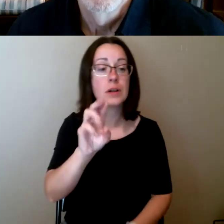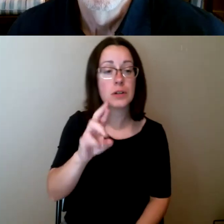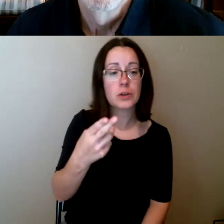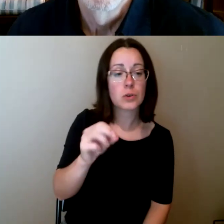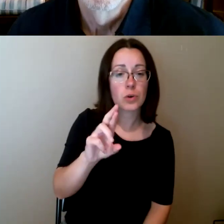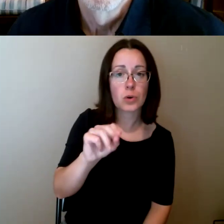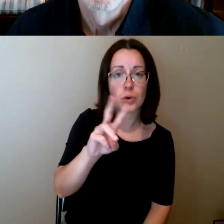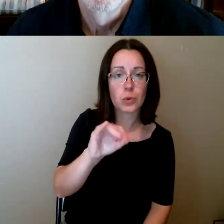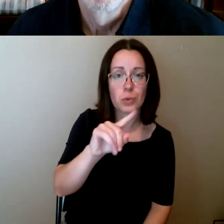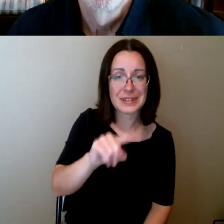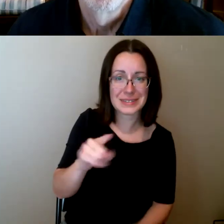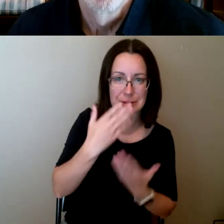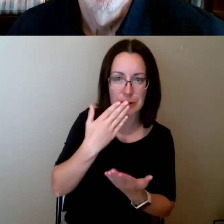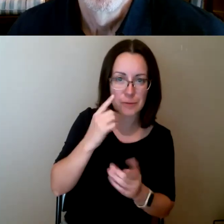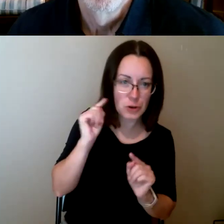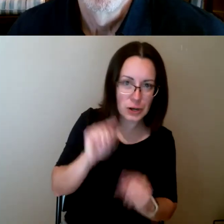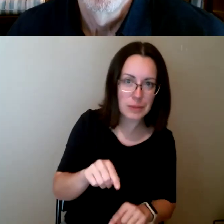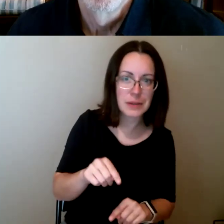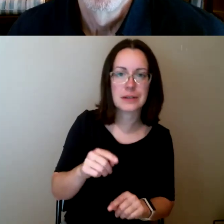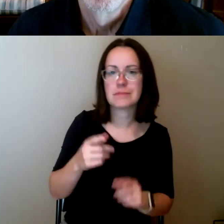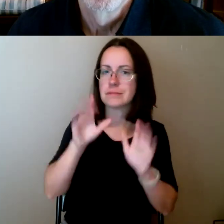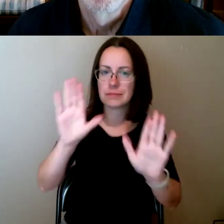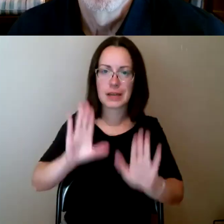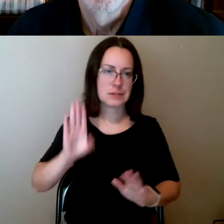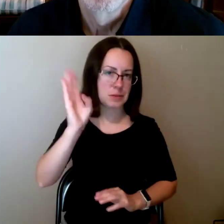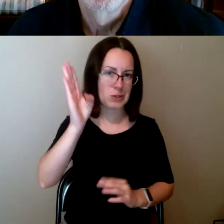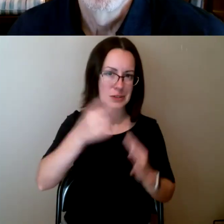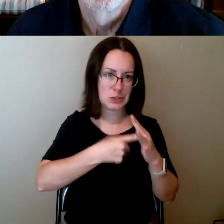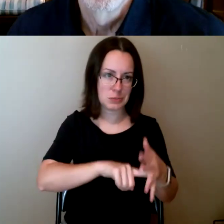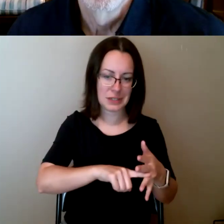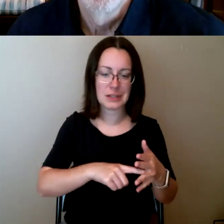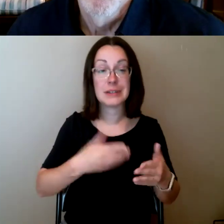thank you very much for attending and giving us an excellent presentation despite your